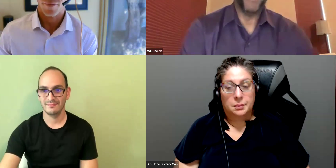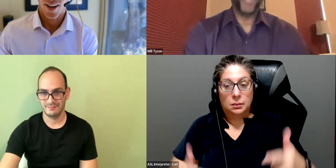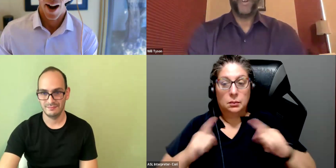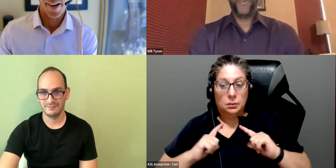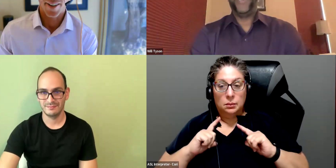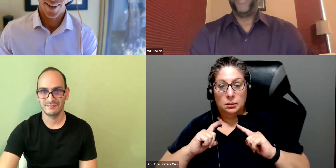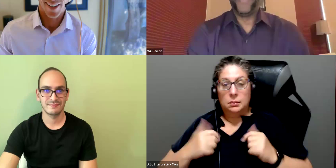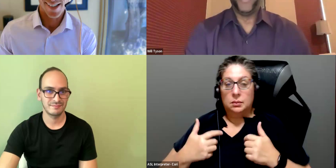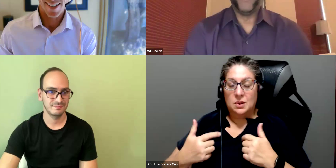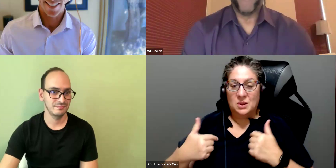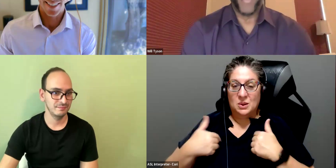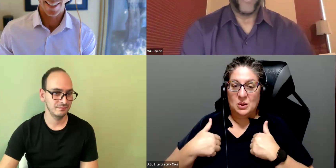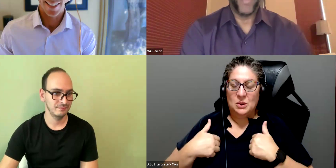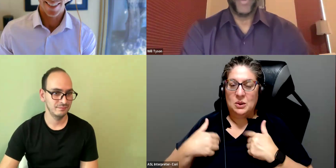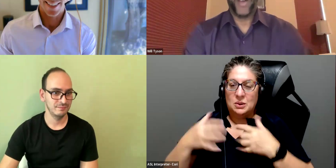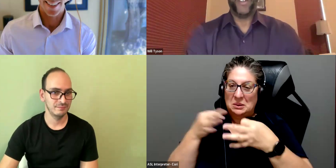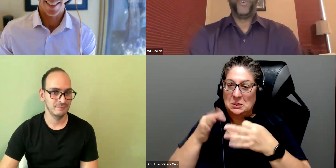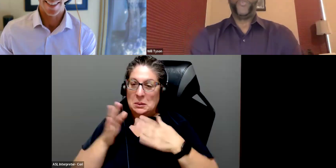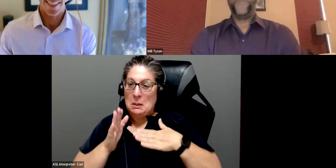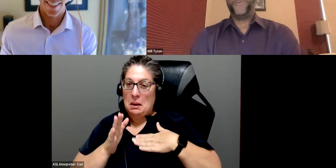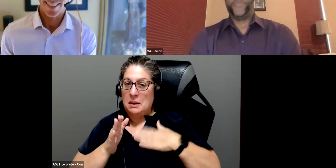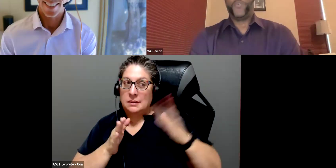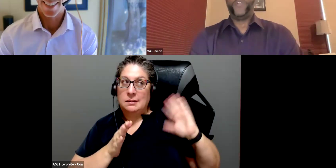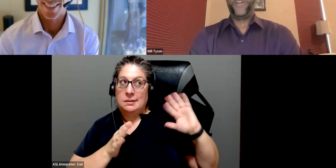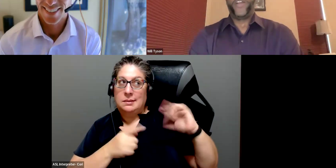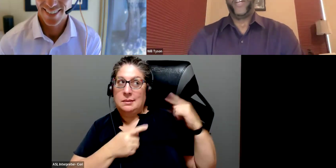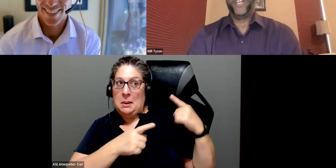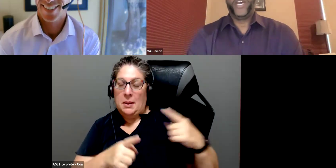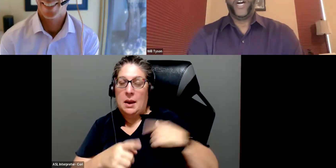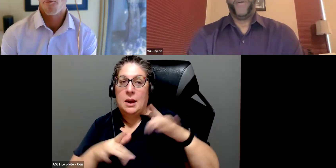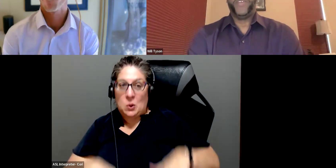Yeah, so going a little bit into my background I also grew up in a rural area.